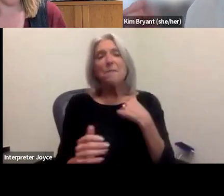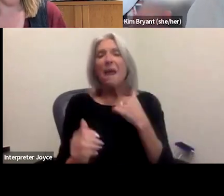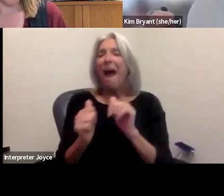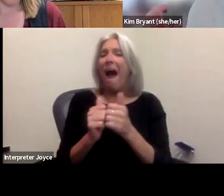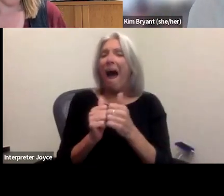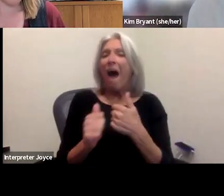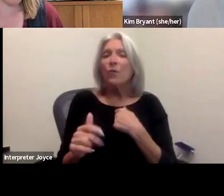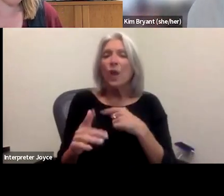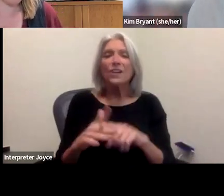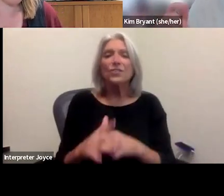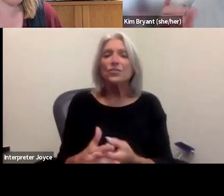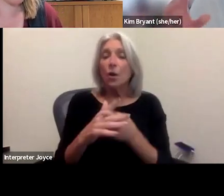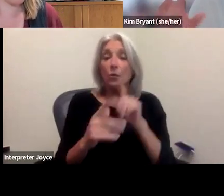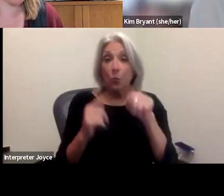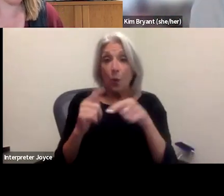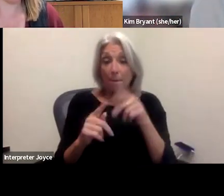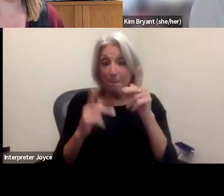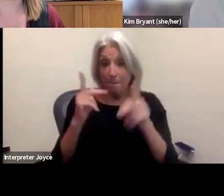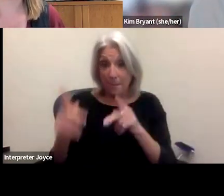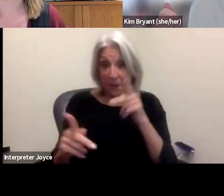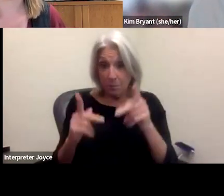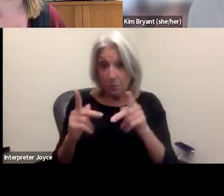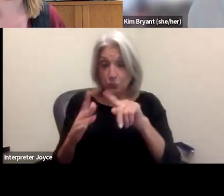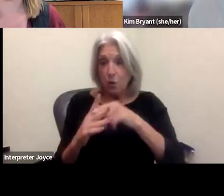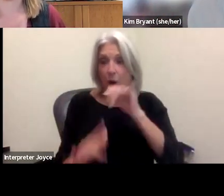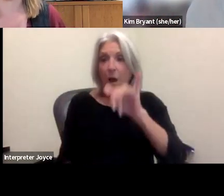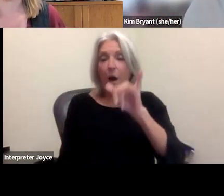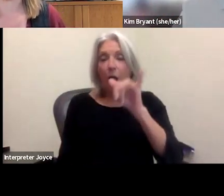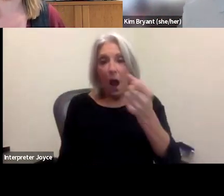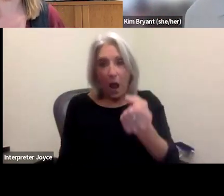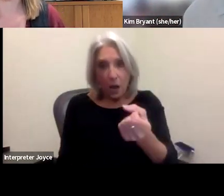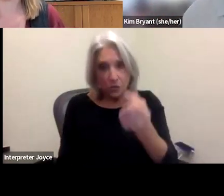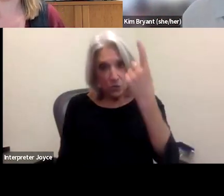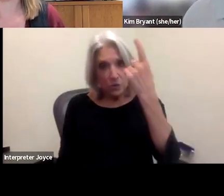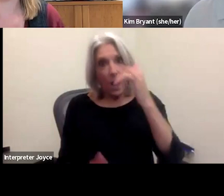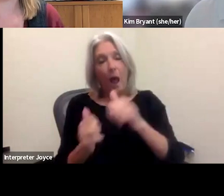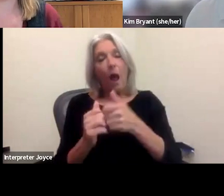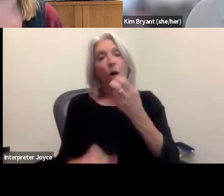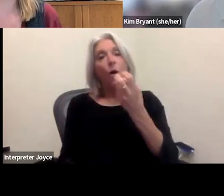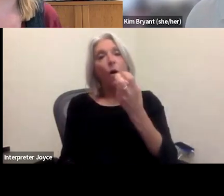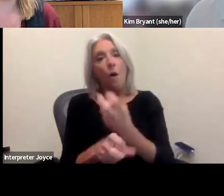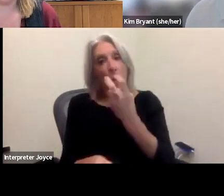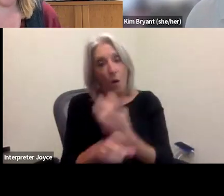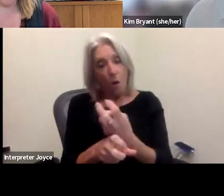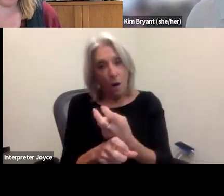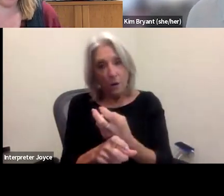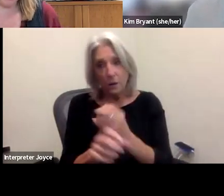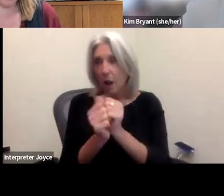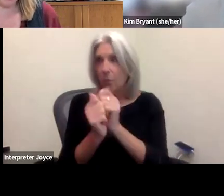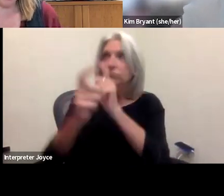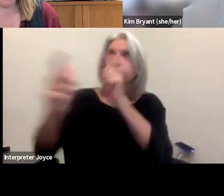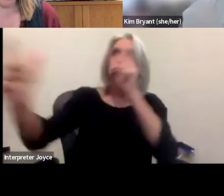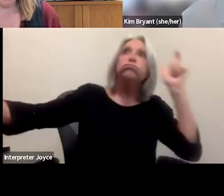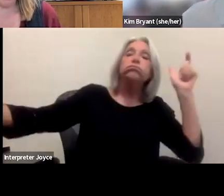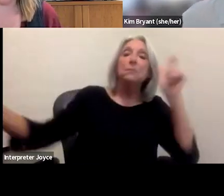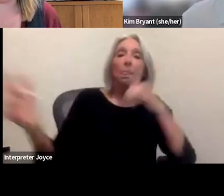Like, once people start to comprehend how hard and how vast this is, it's just-- you have this moment of overwhelm.